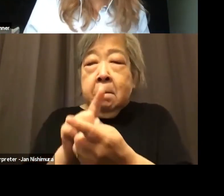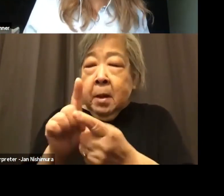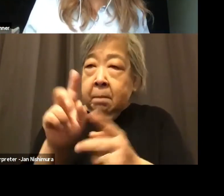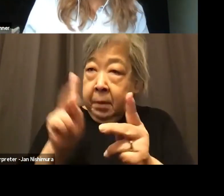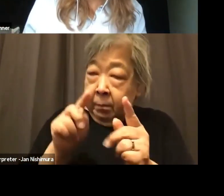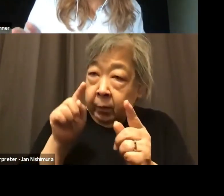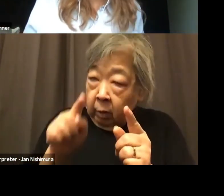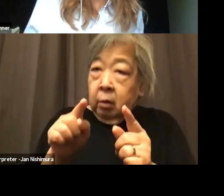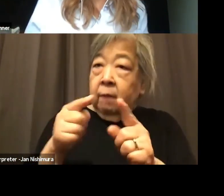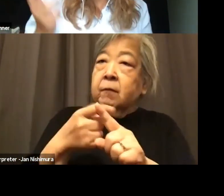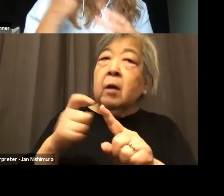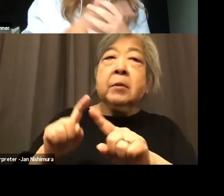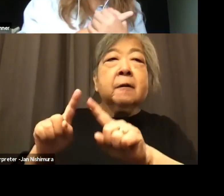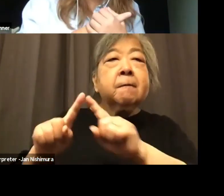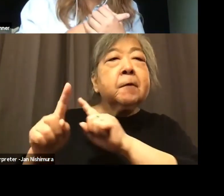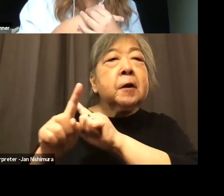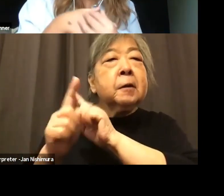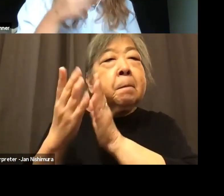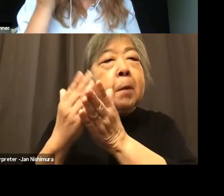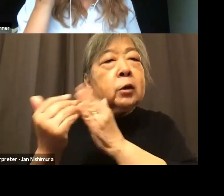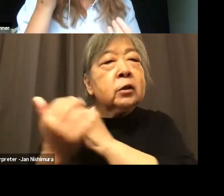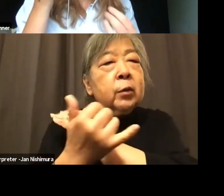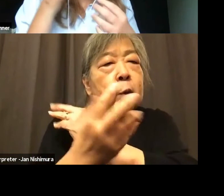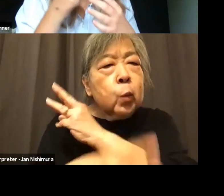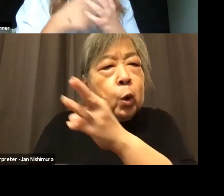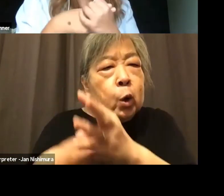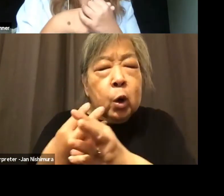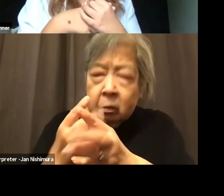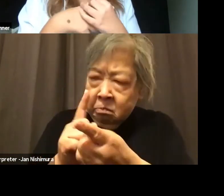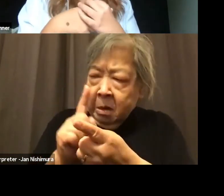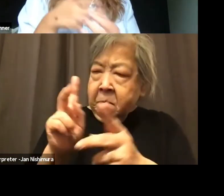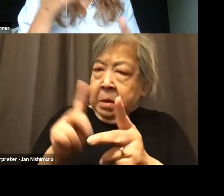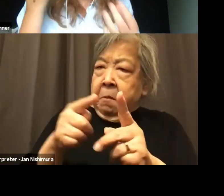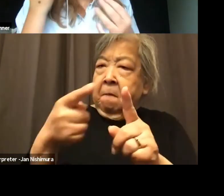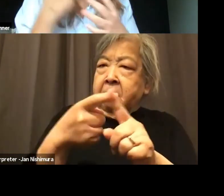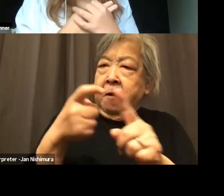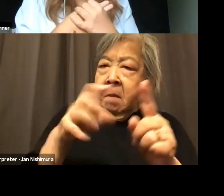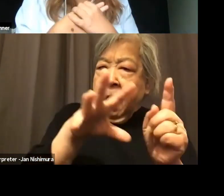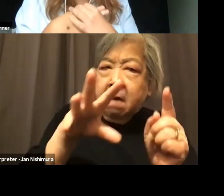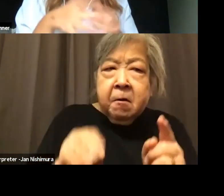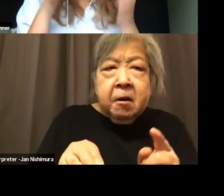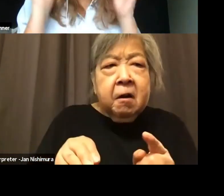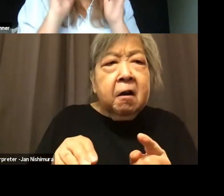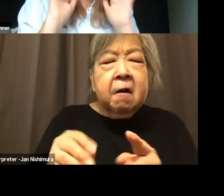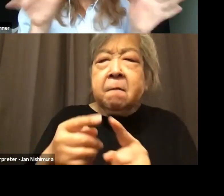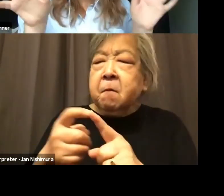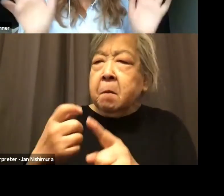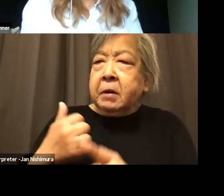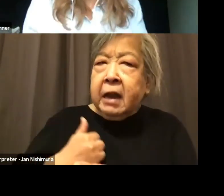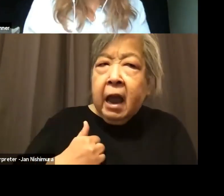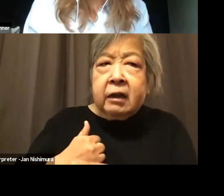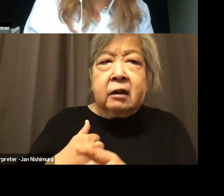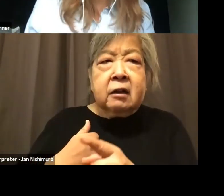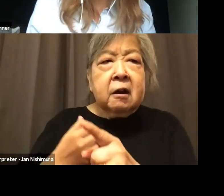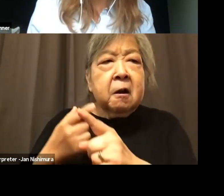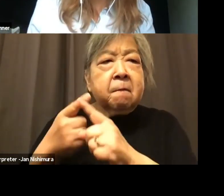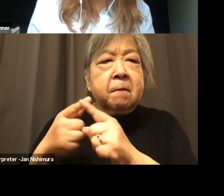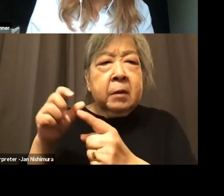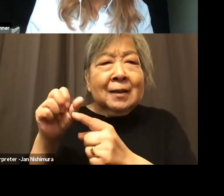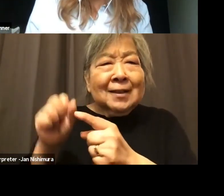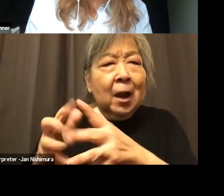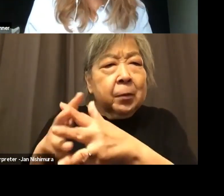whether it was in Africa or in Canada or South America, I met so many different people from